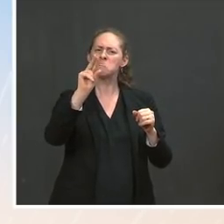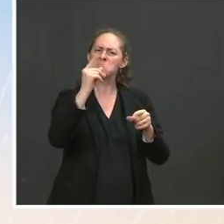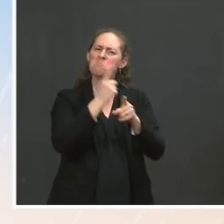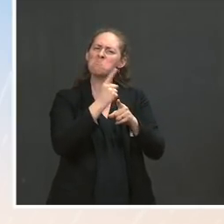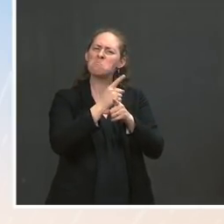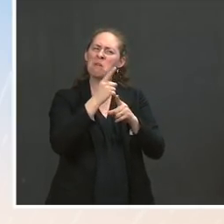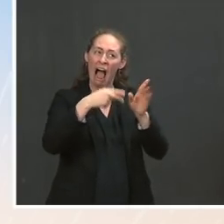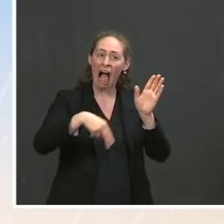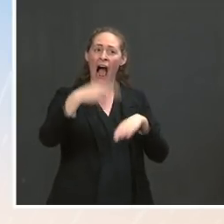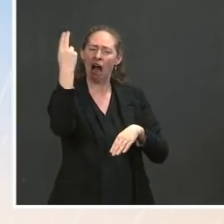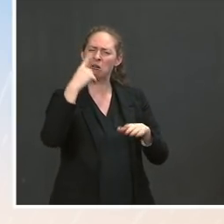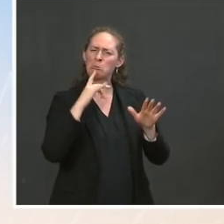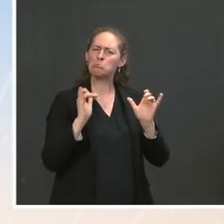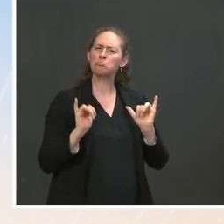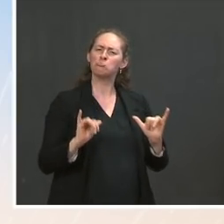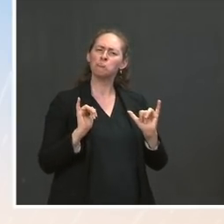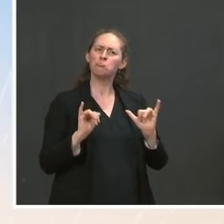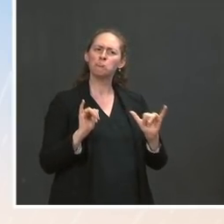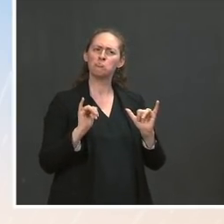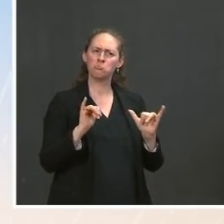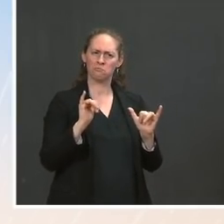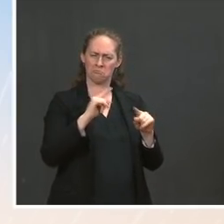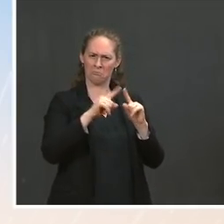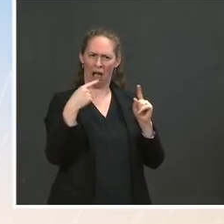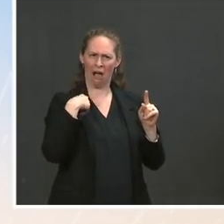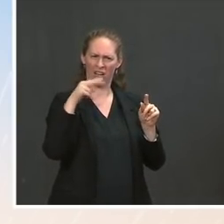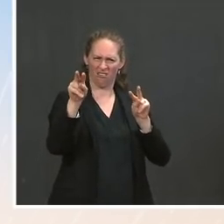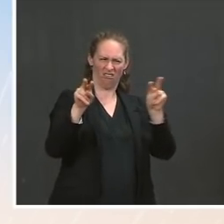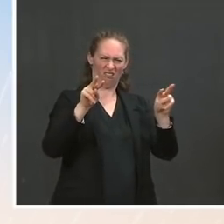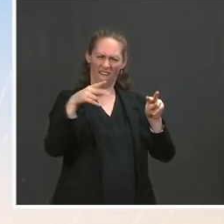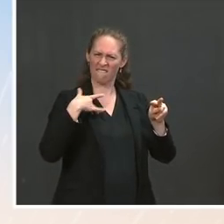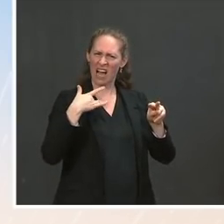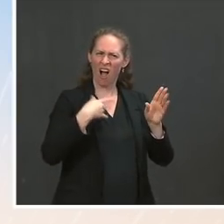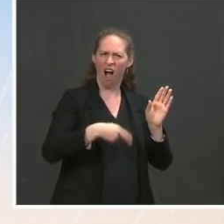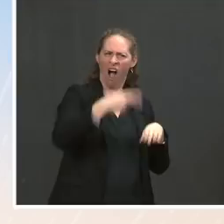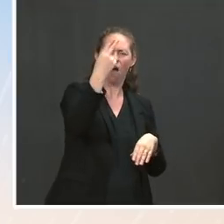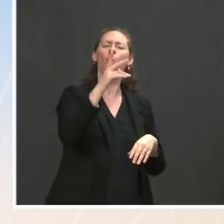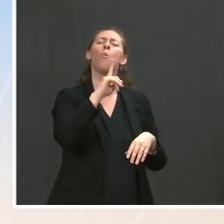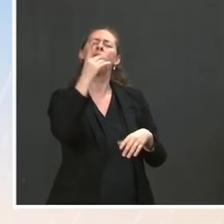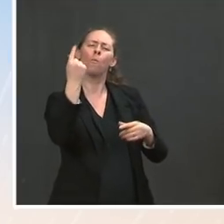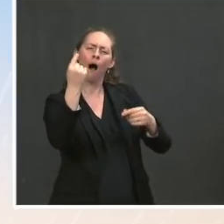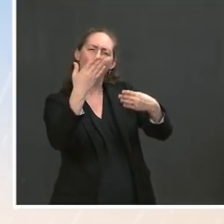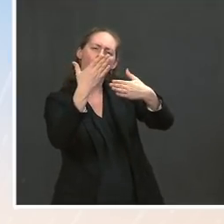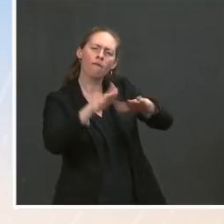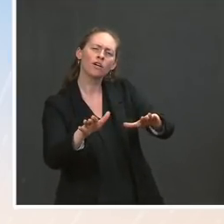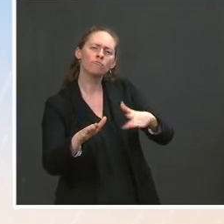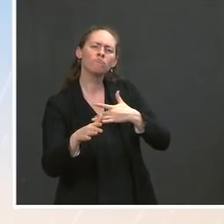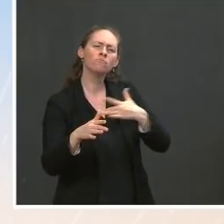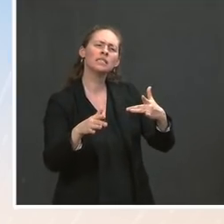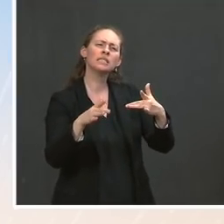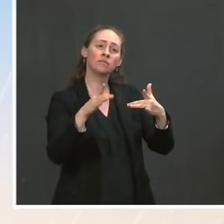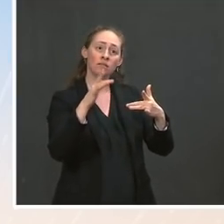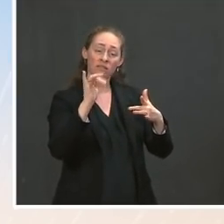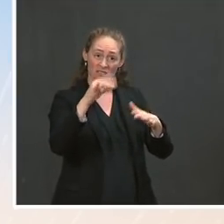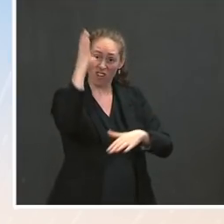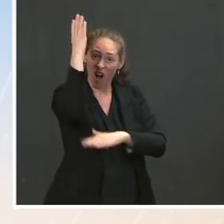Those don't seem to square. How does the administration view this in terms of whether this precedented or whether this is an increase? Ms. Psaki: Well, the President was making